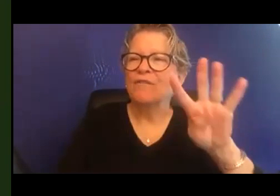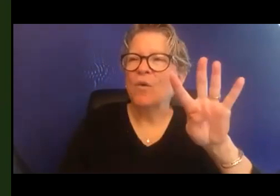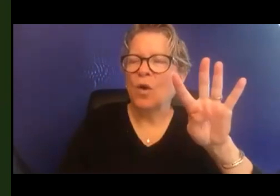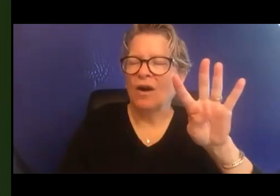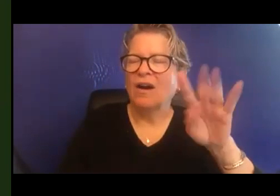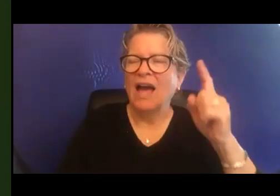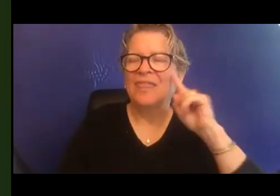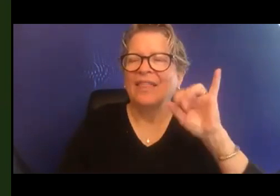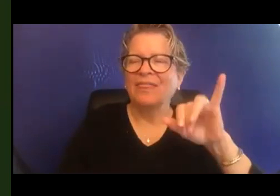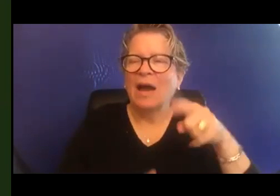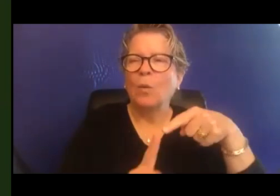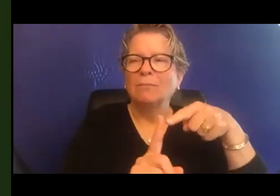I sure can.